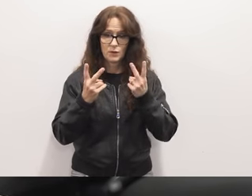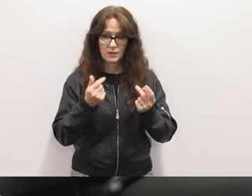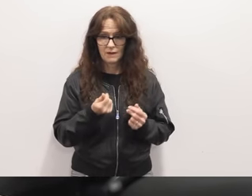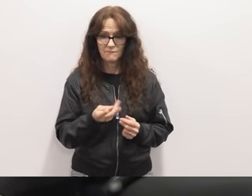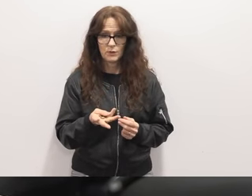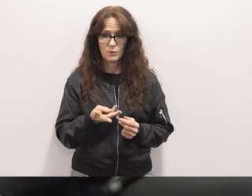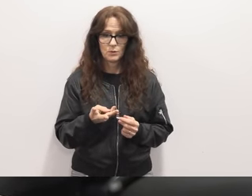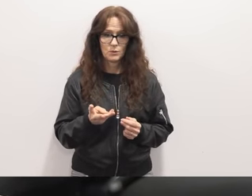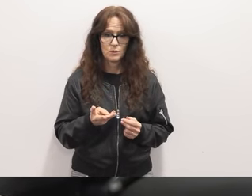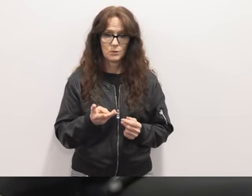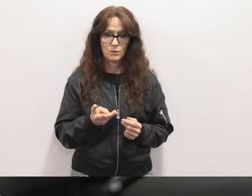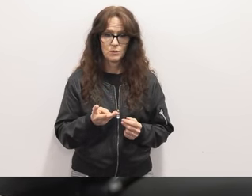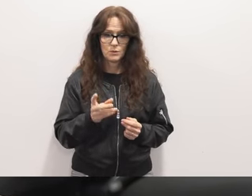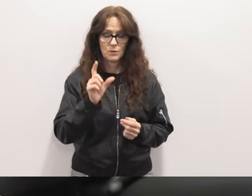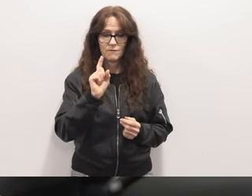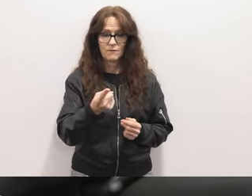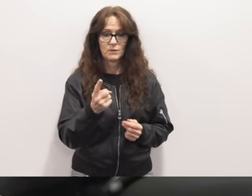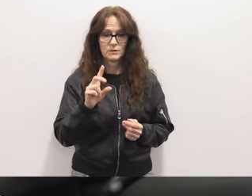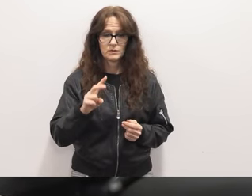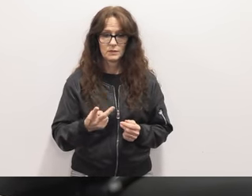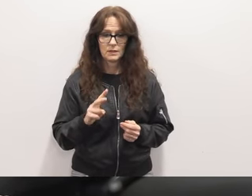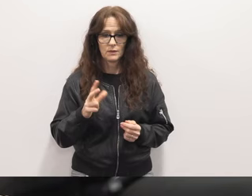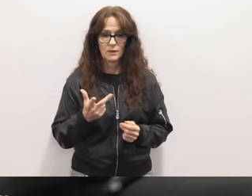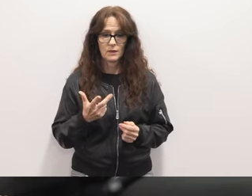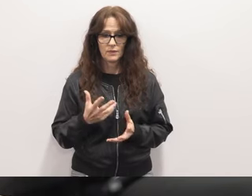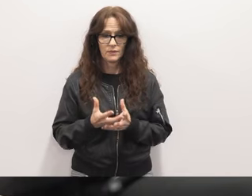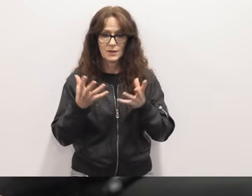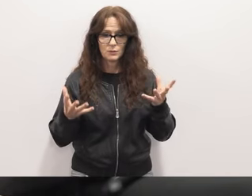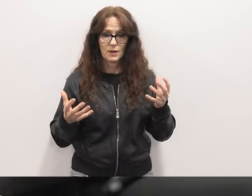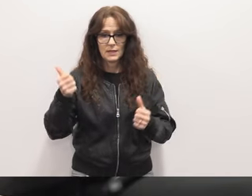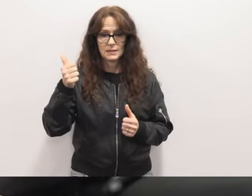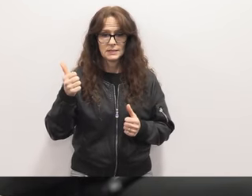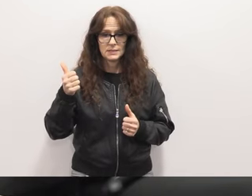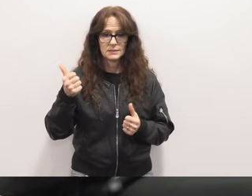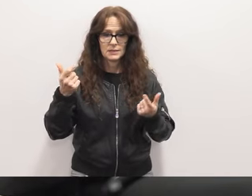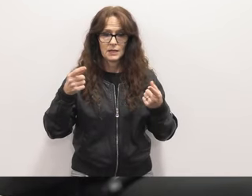the first three had the greatest consensus around them.